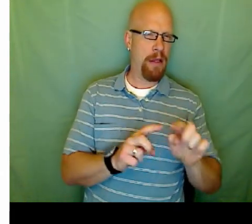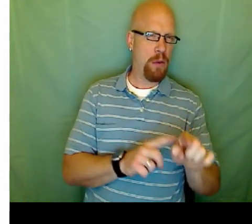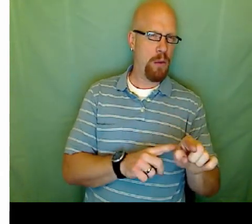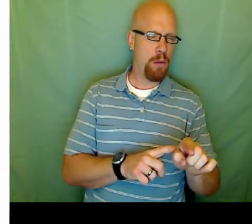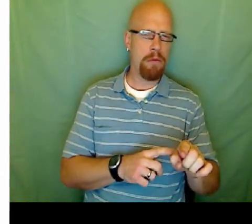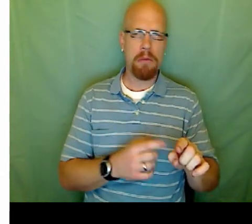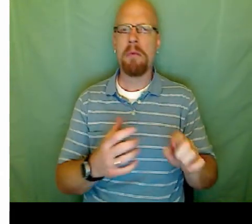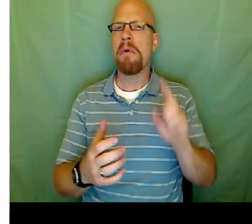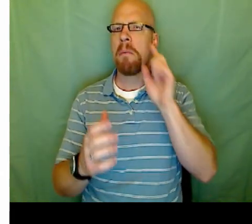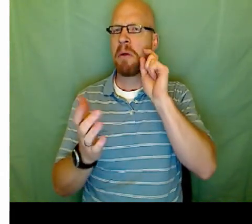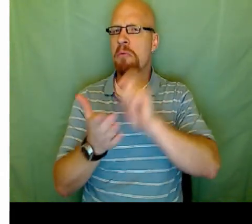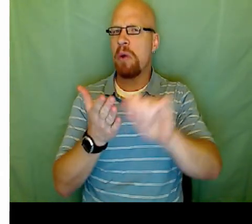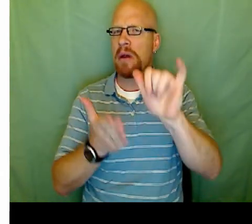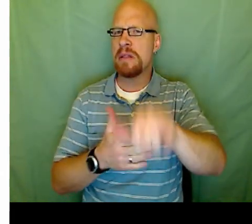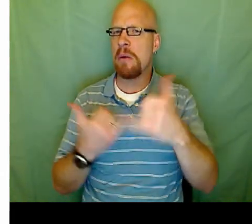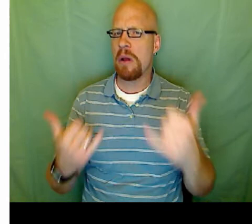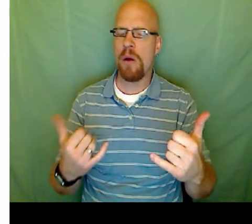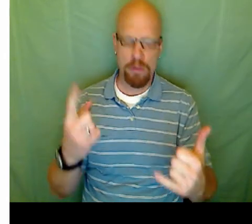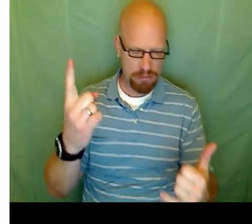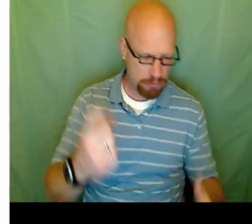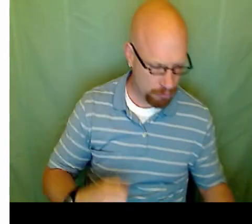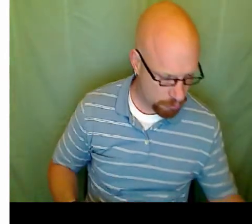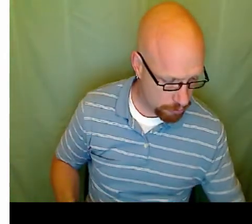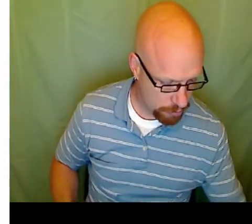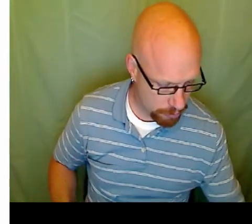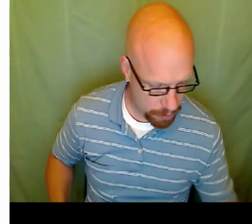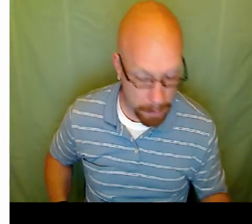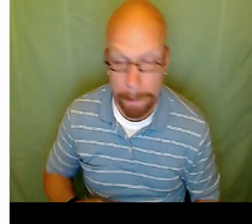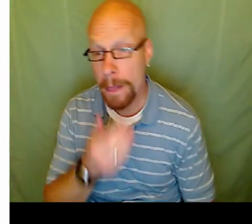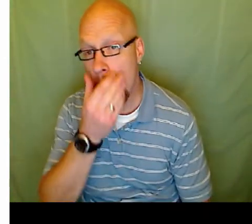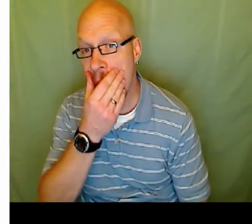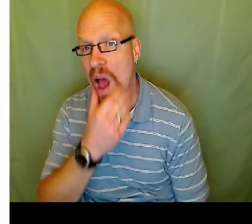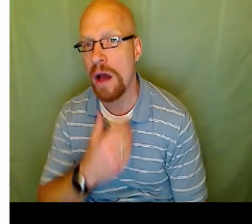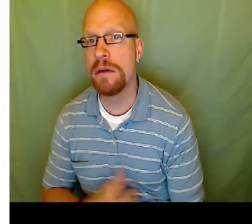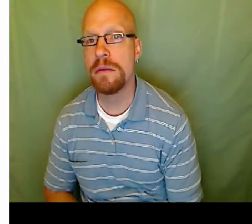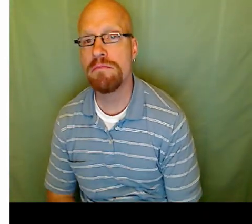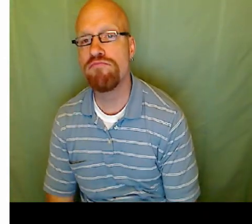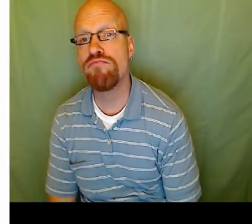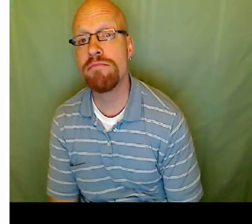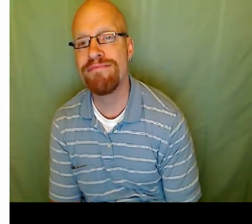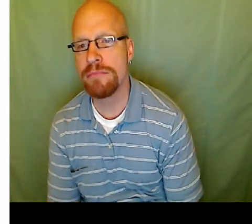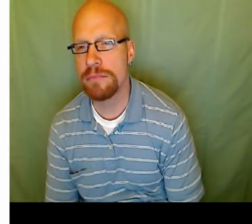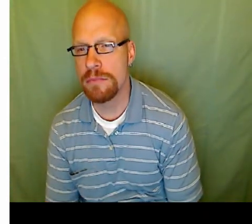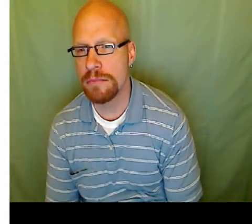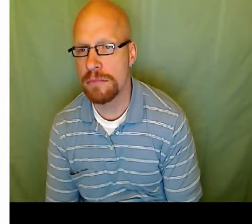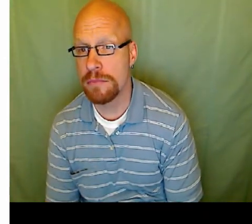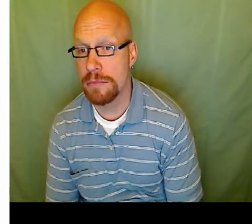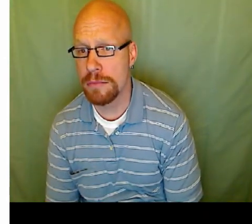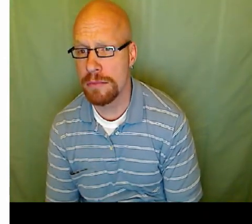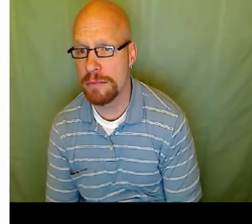So we have -3 for our slope and +2 for our b term, for our y, our y intercept.